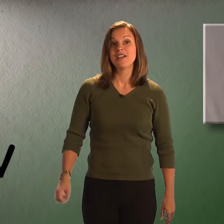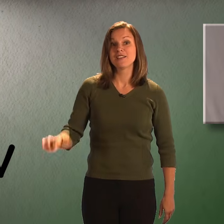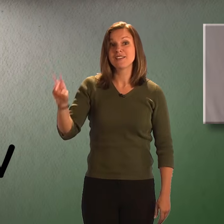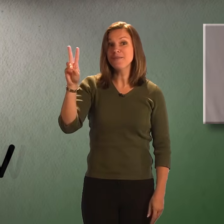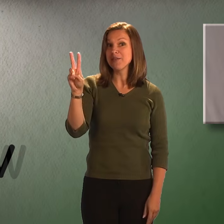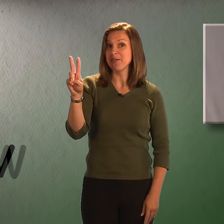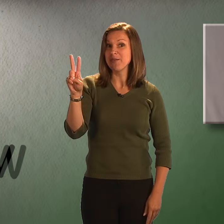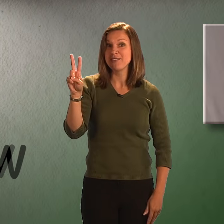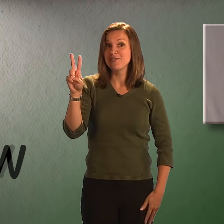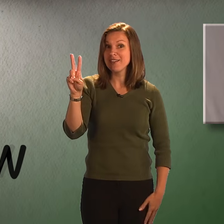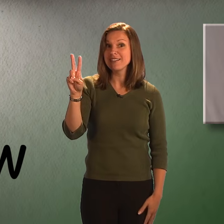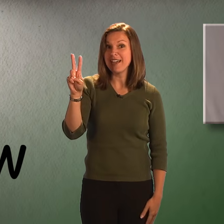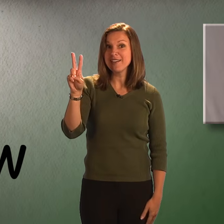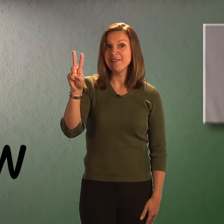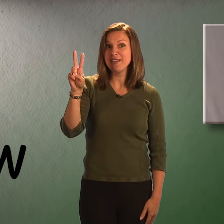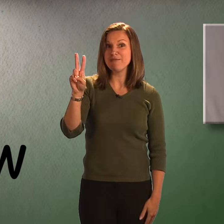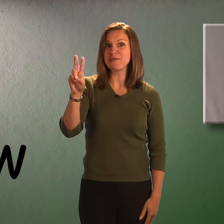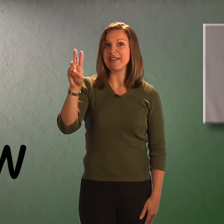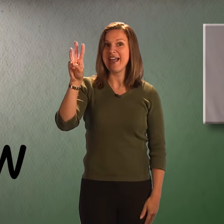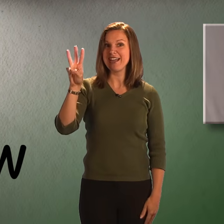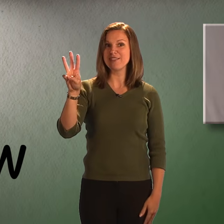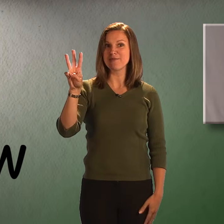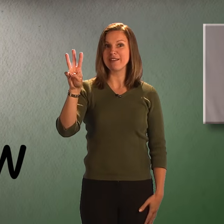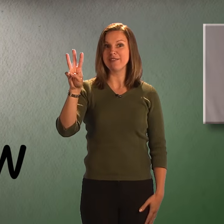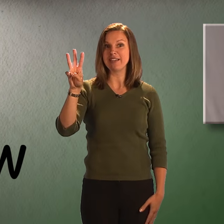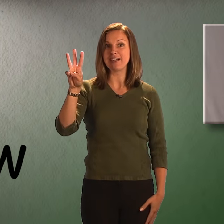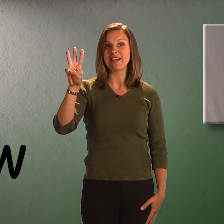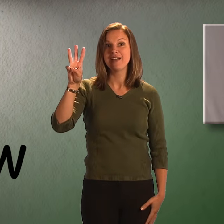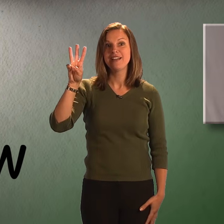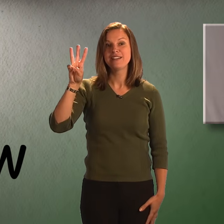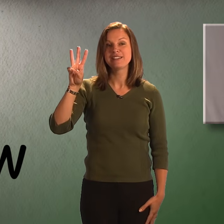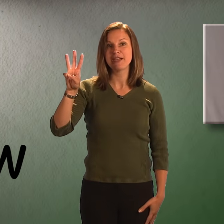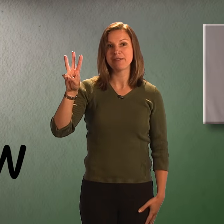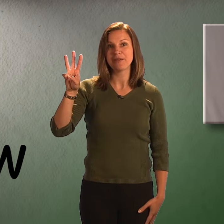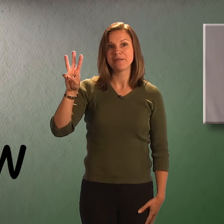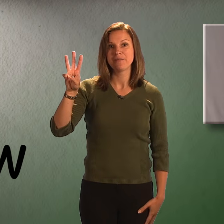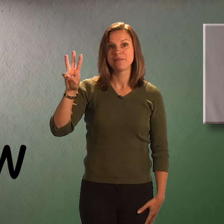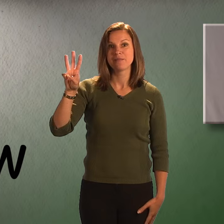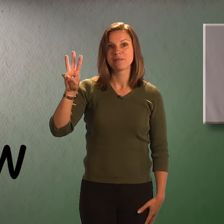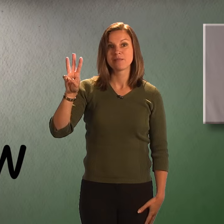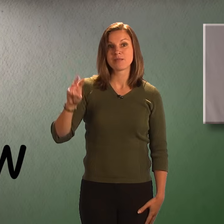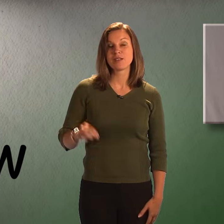"w" is just like a "v" but we add the ring finger. "w"